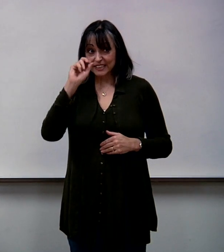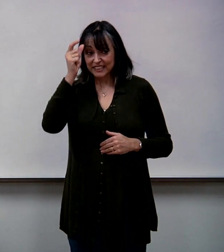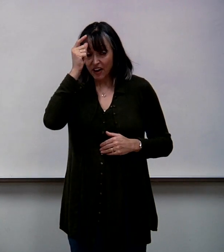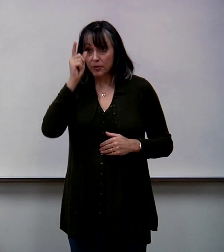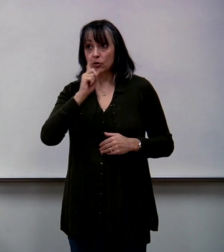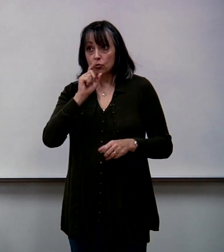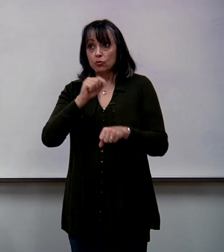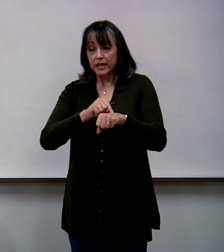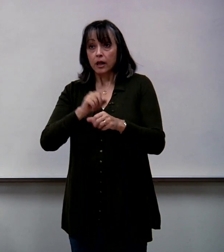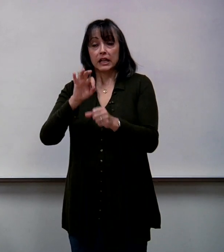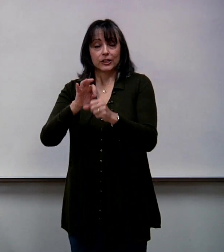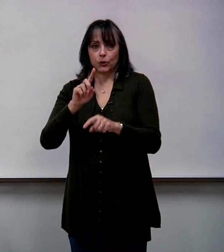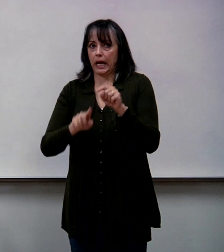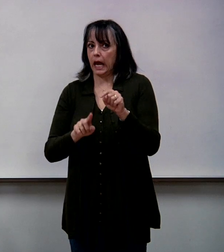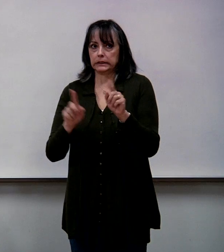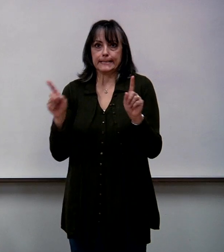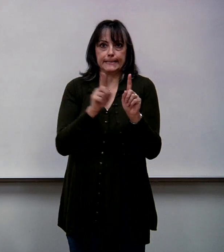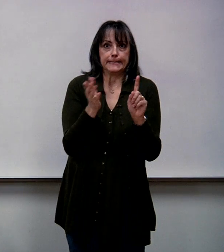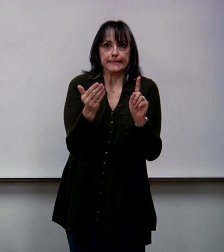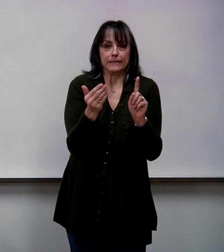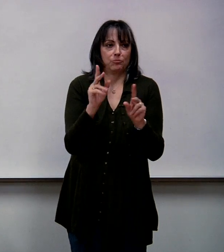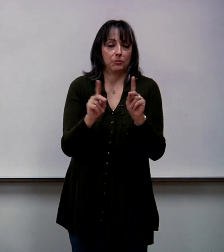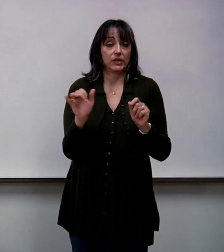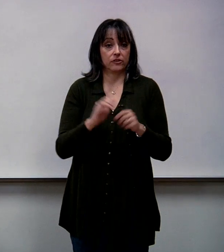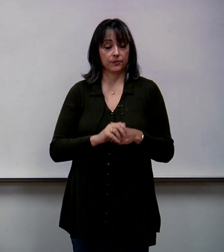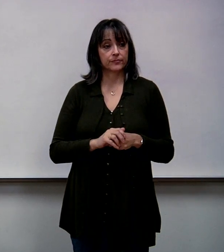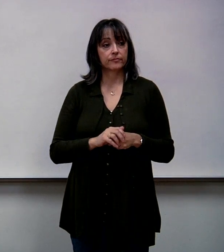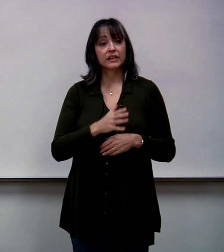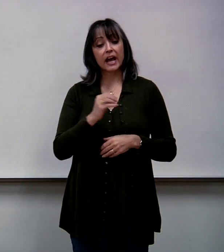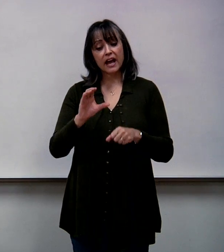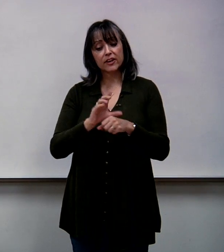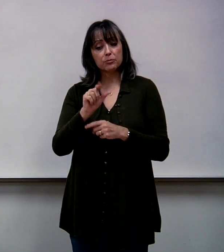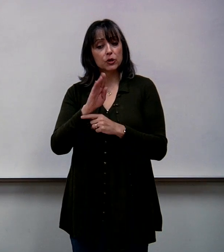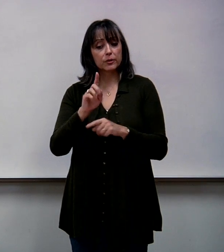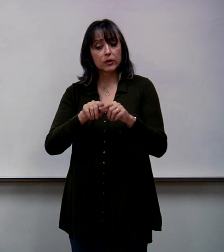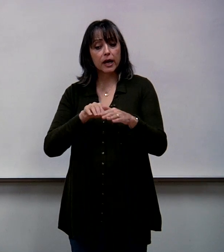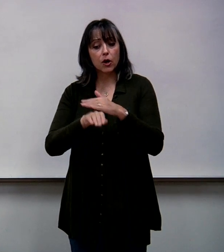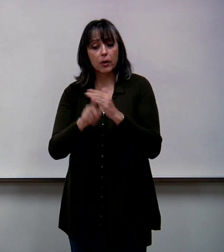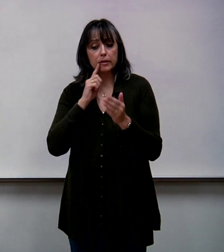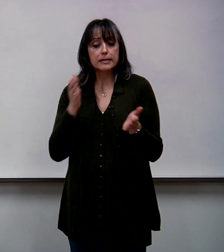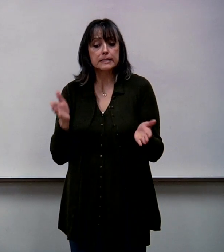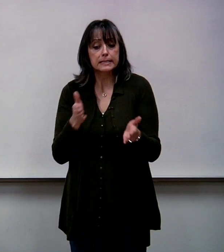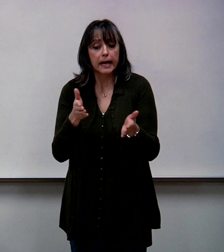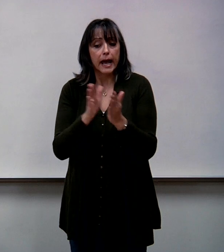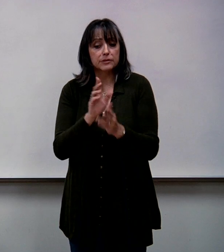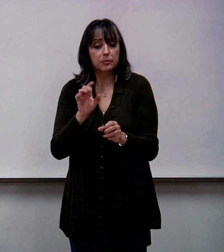You are also not allowed to do that in any of the computer labs. So bearing in mind that students can also vote online so you are not allowed